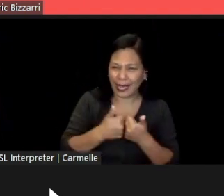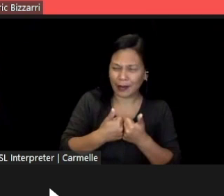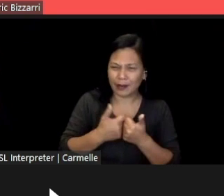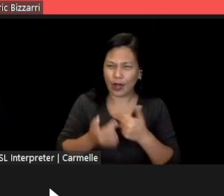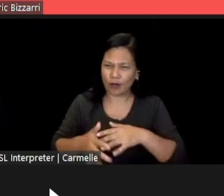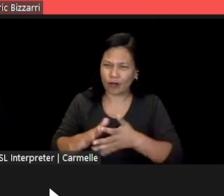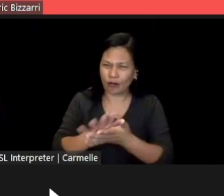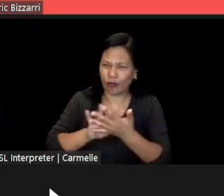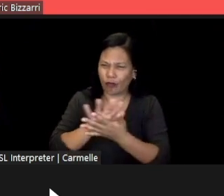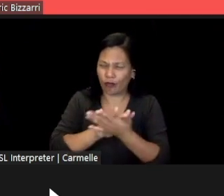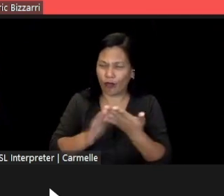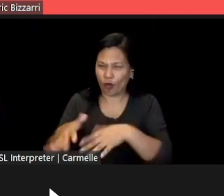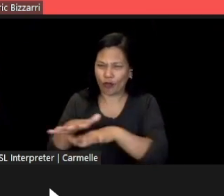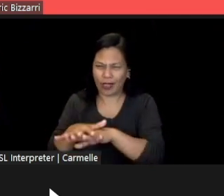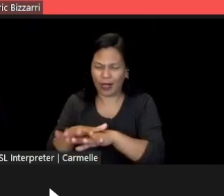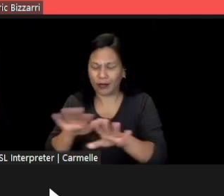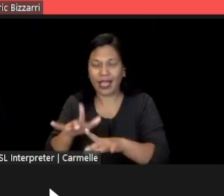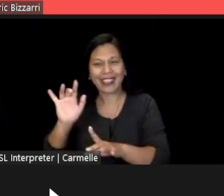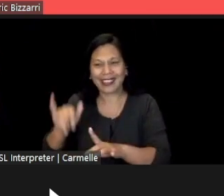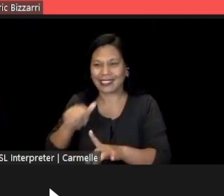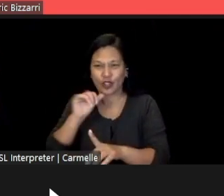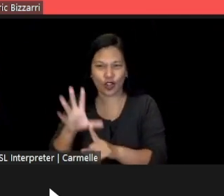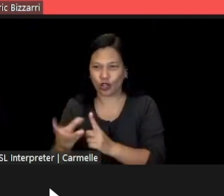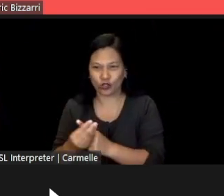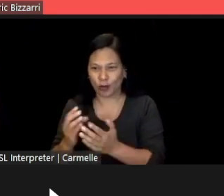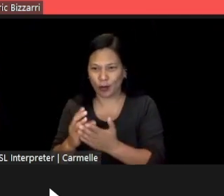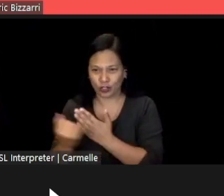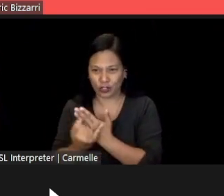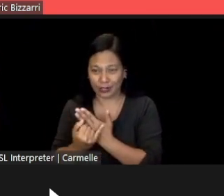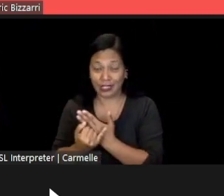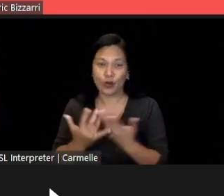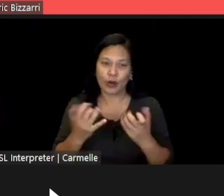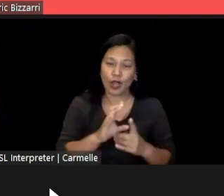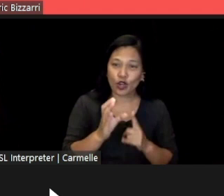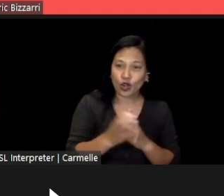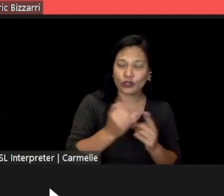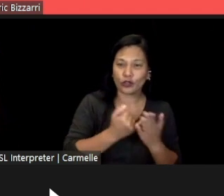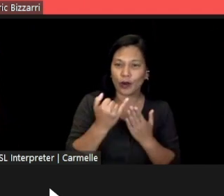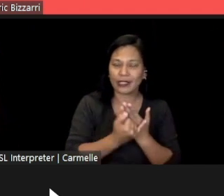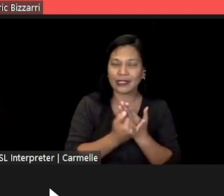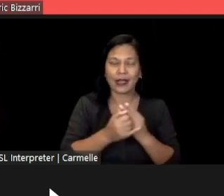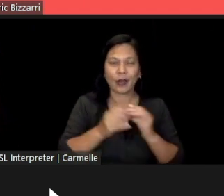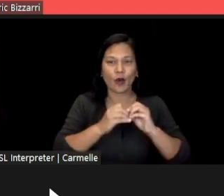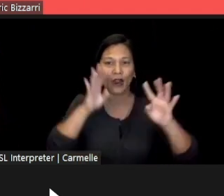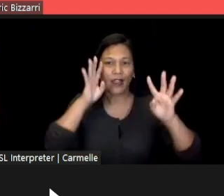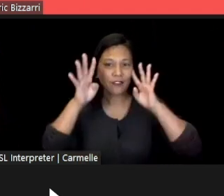So what we're looking for is cultural projects, that are innovative or commercial.